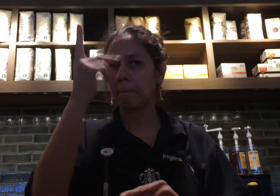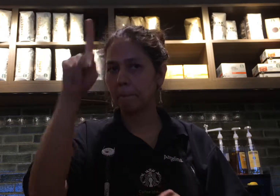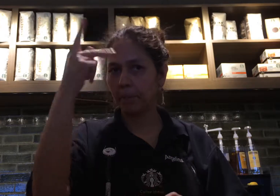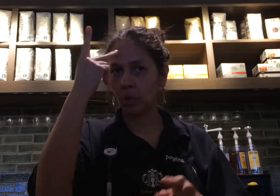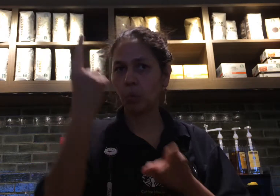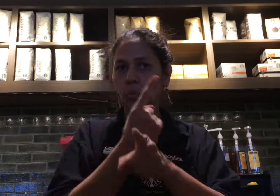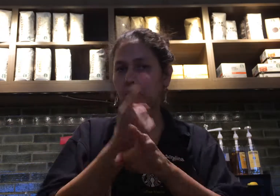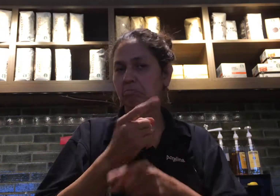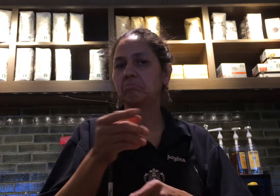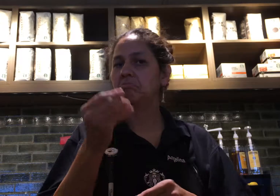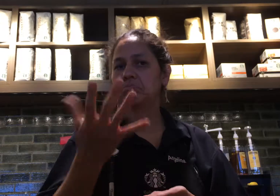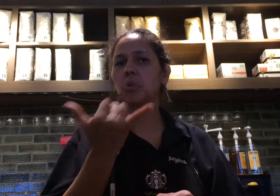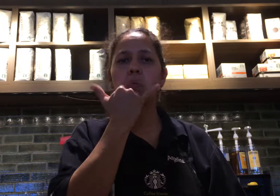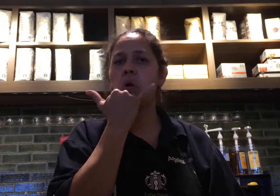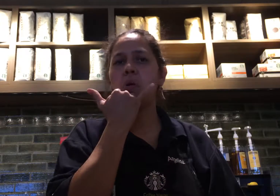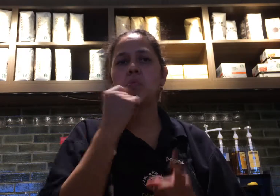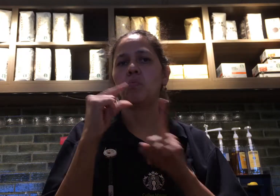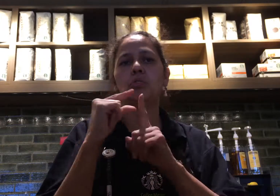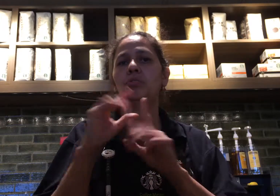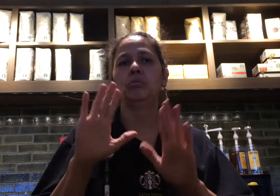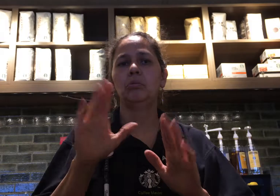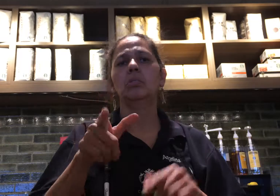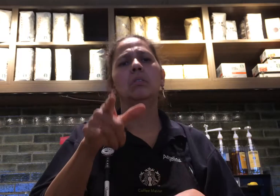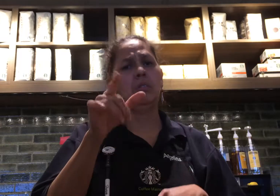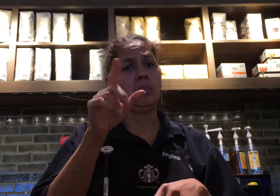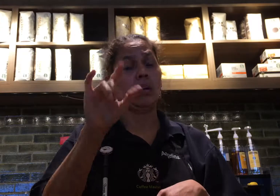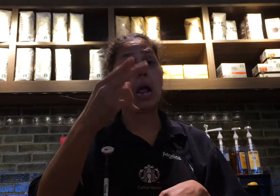That is not politically correct "Hearing impaired" is wrong.